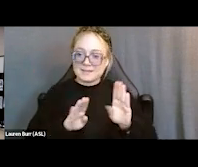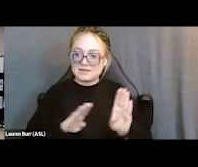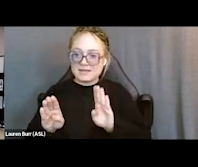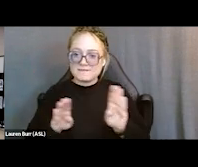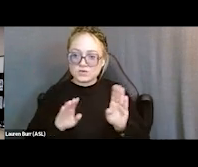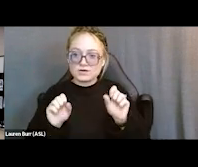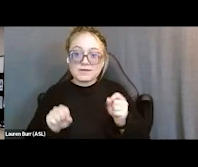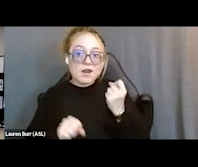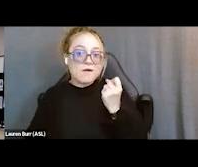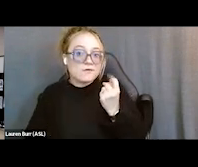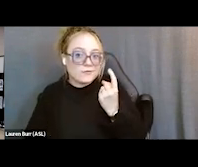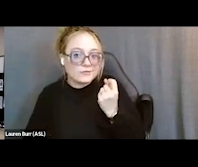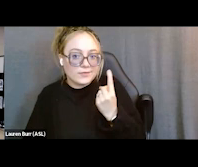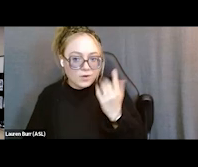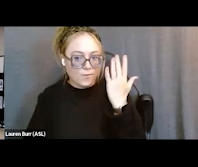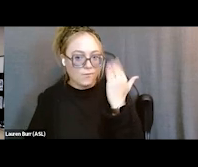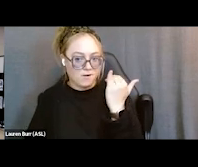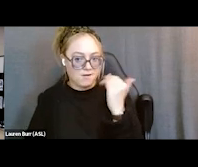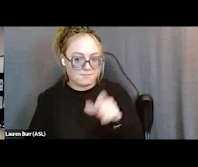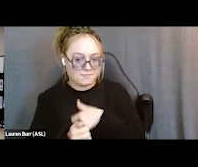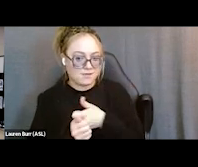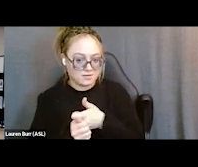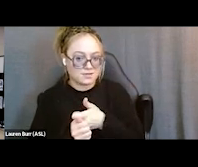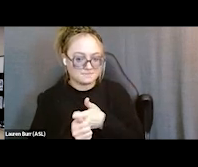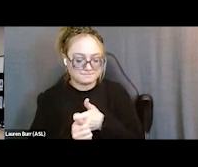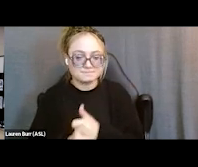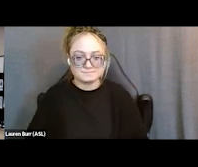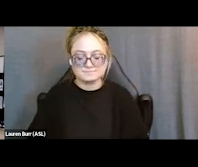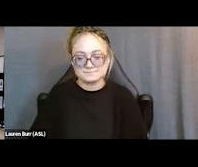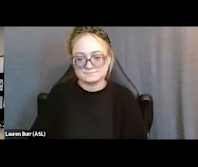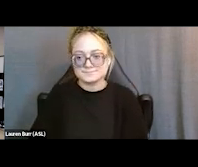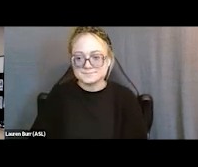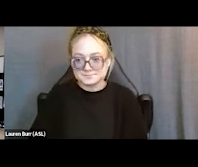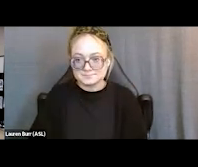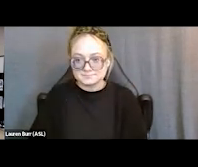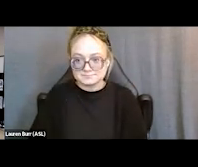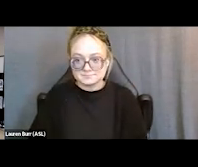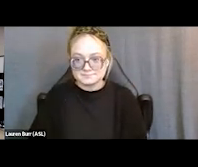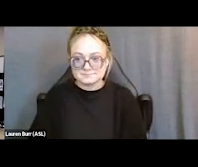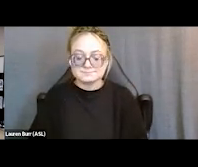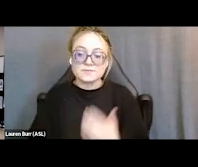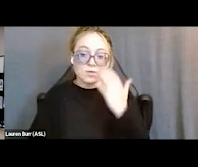really reasonable, but we understand why they would be experiencing and behaving that way based on the context.